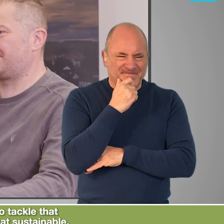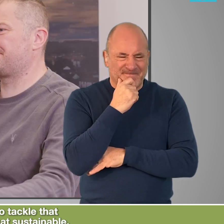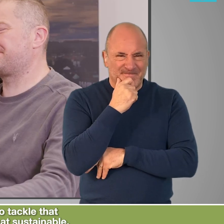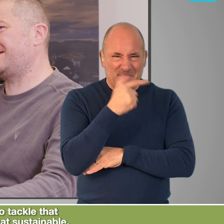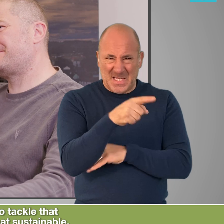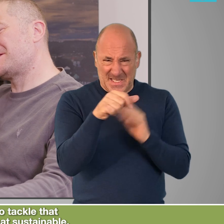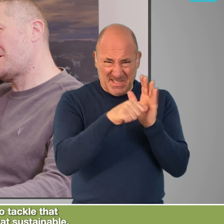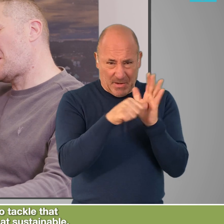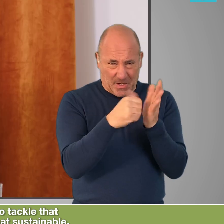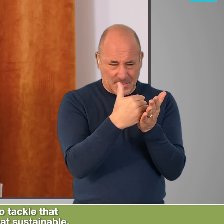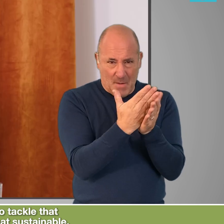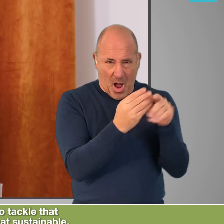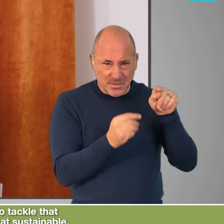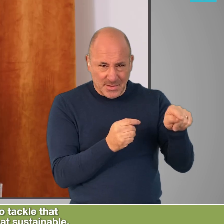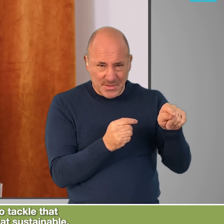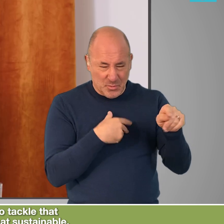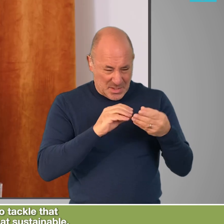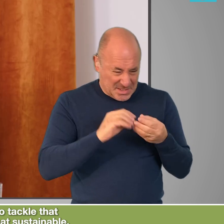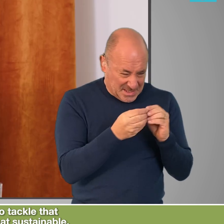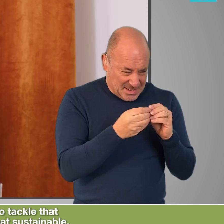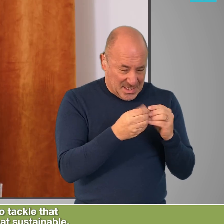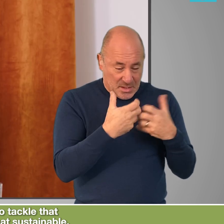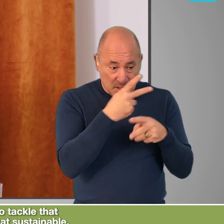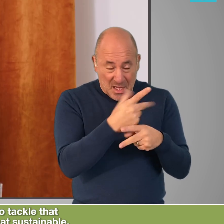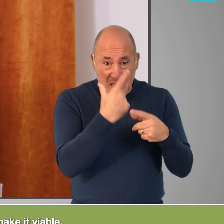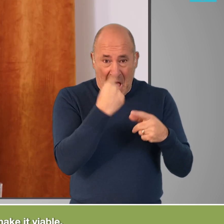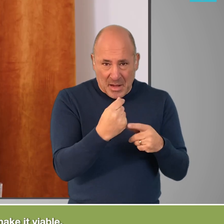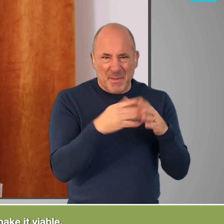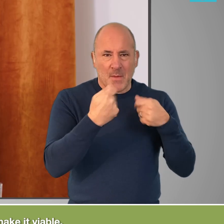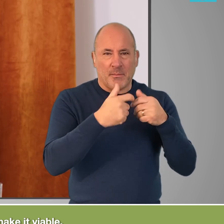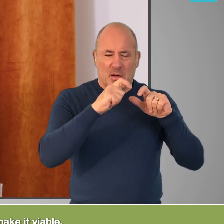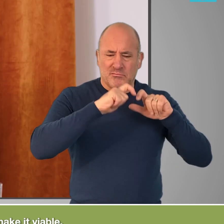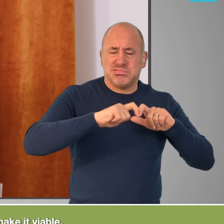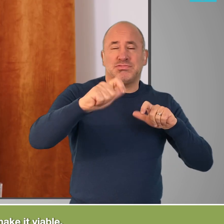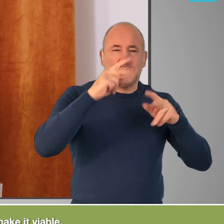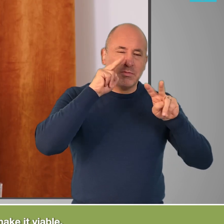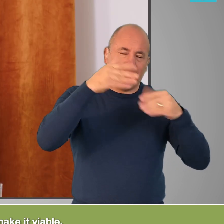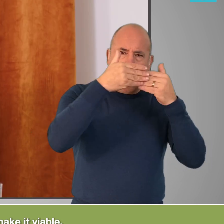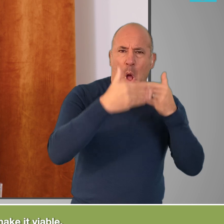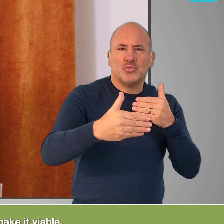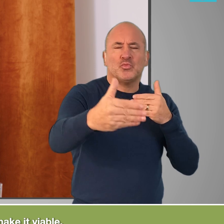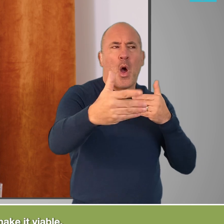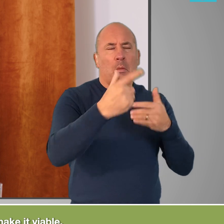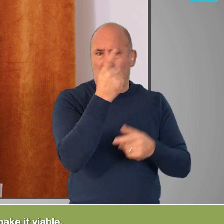So you almost want to tackle that difficult box to create that sustainable, long-term vision and make it viable.